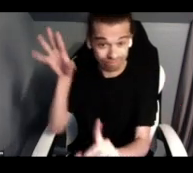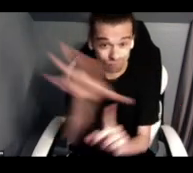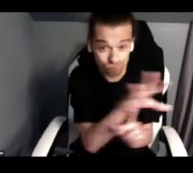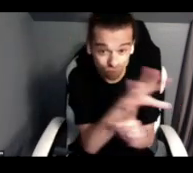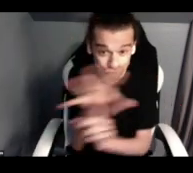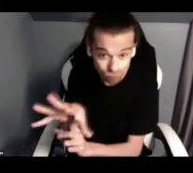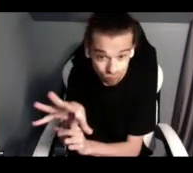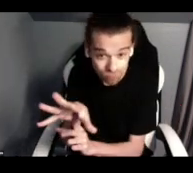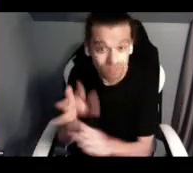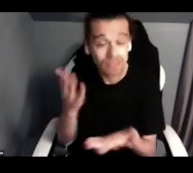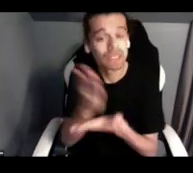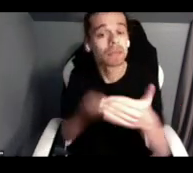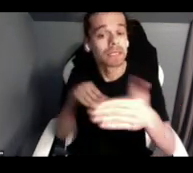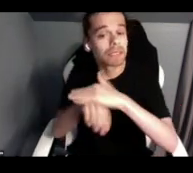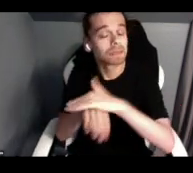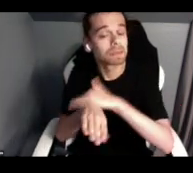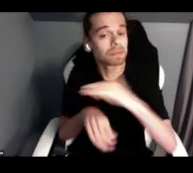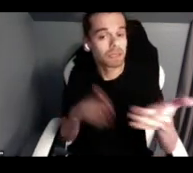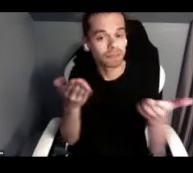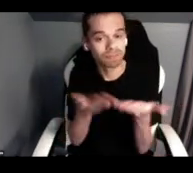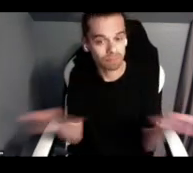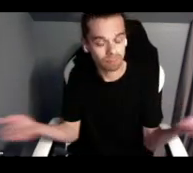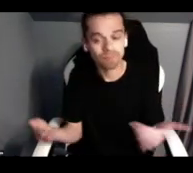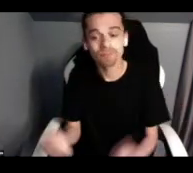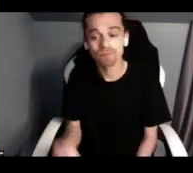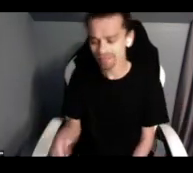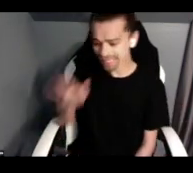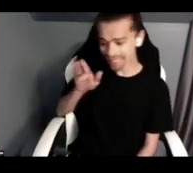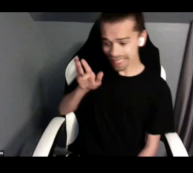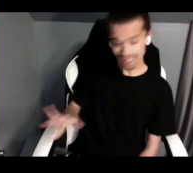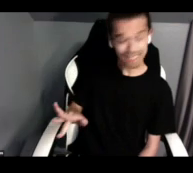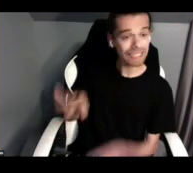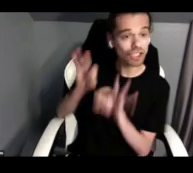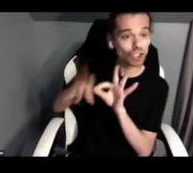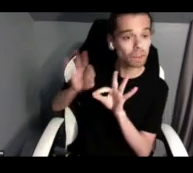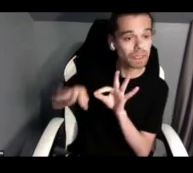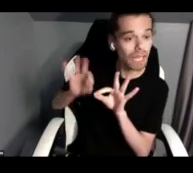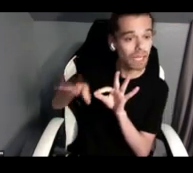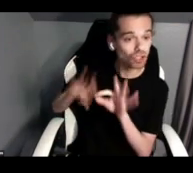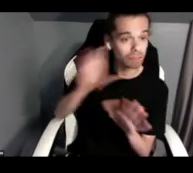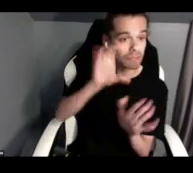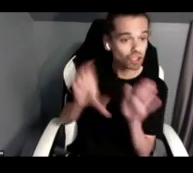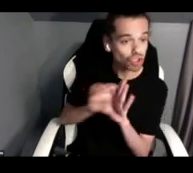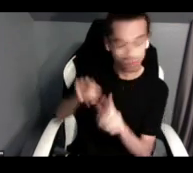One is by clicking the interpretation icon, you will be able to access and